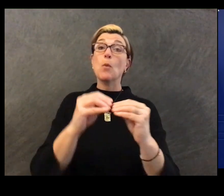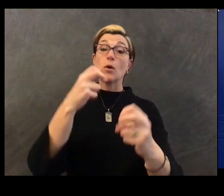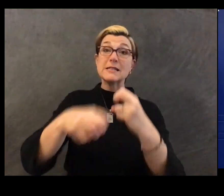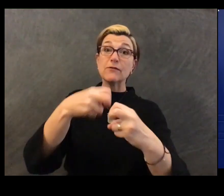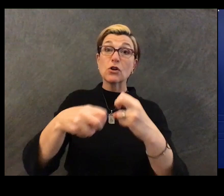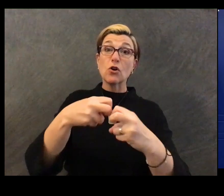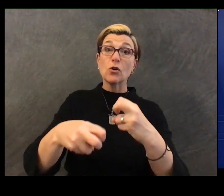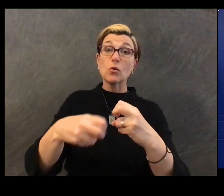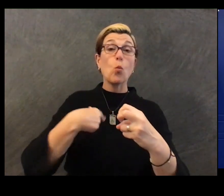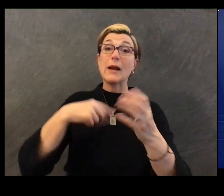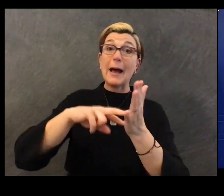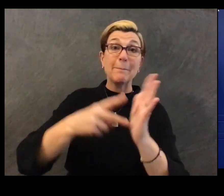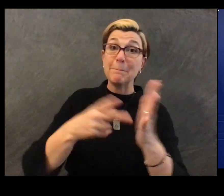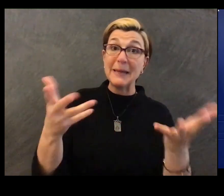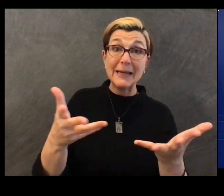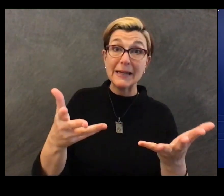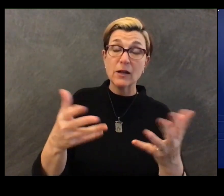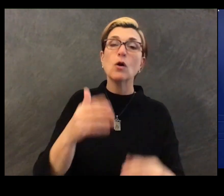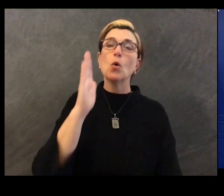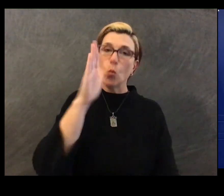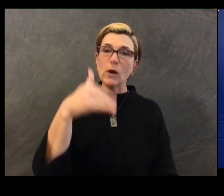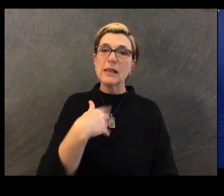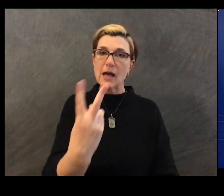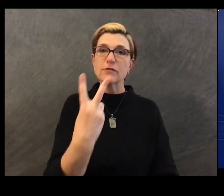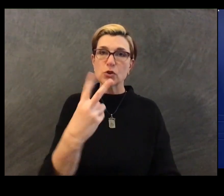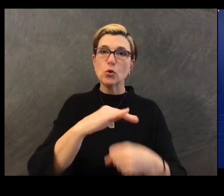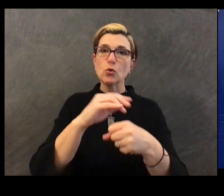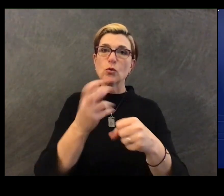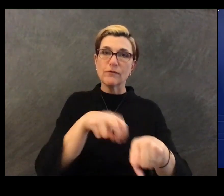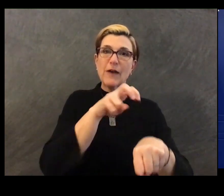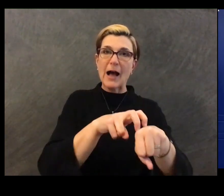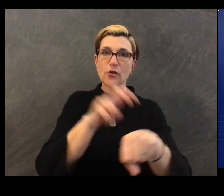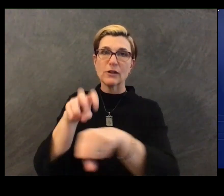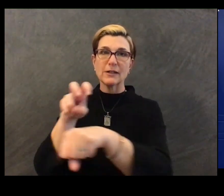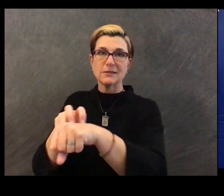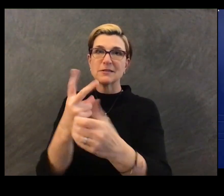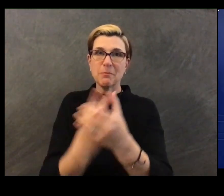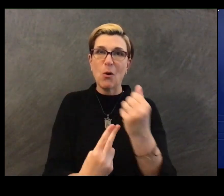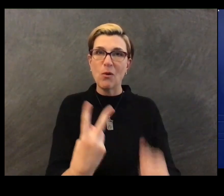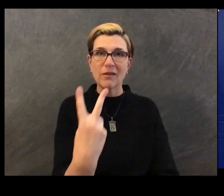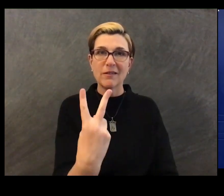same time this spring that we just went through February we had a benefit of